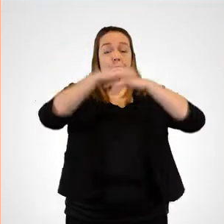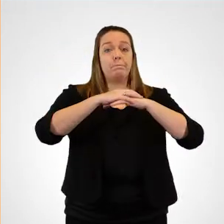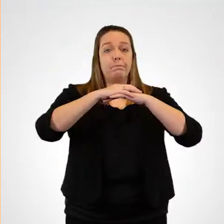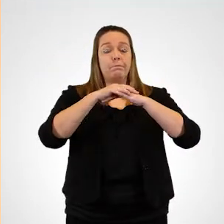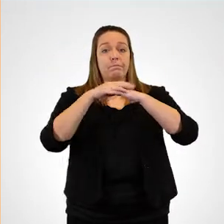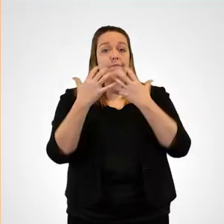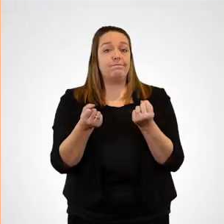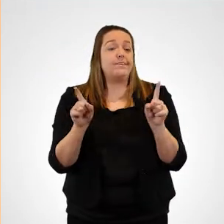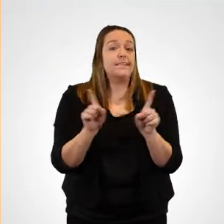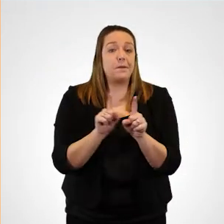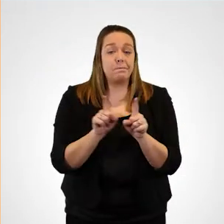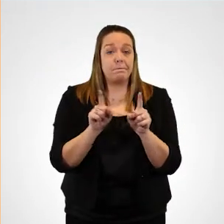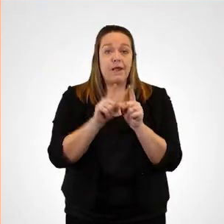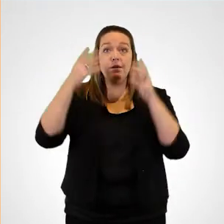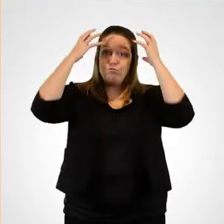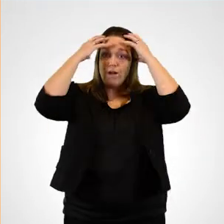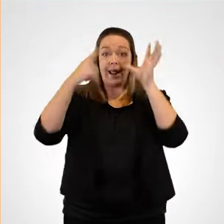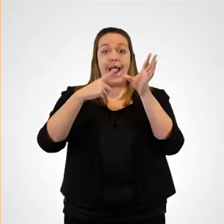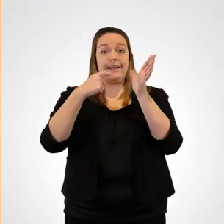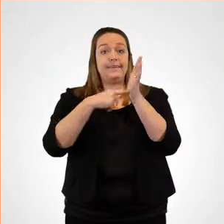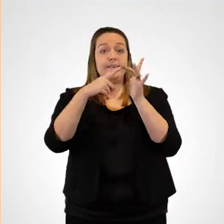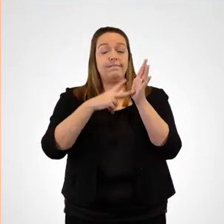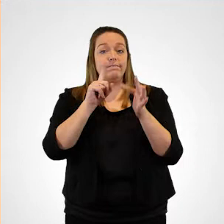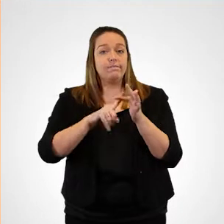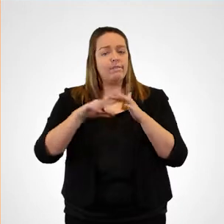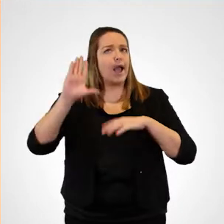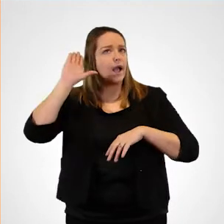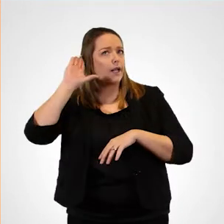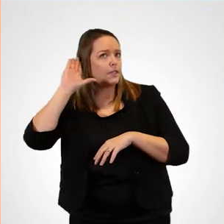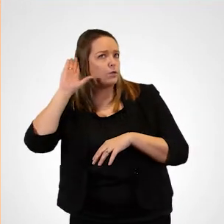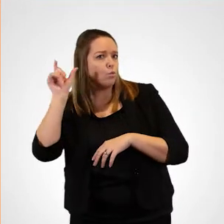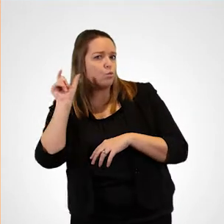that was active in listening to the word